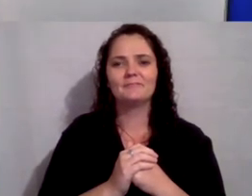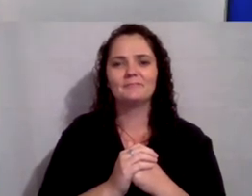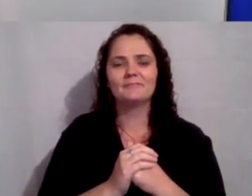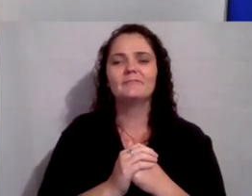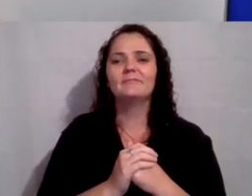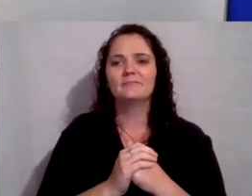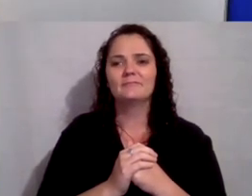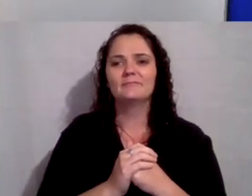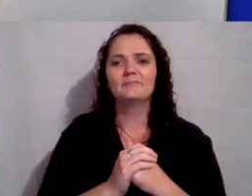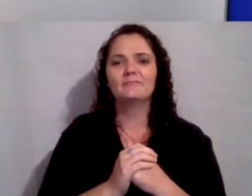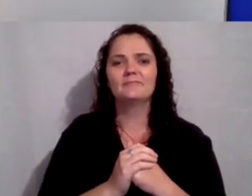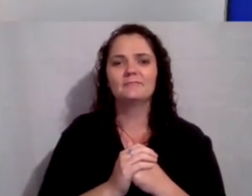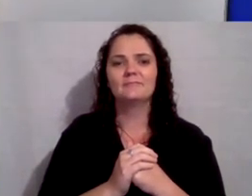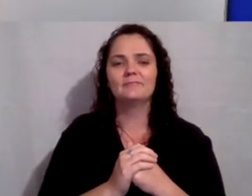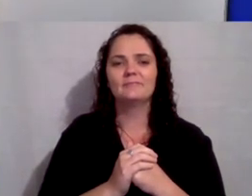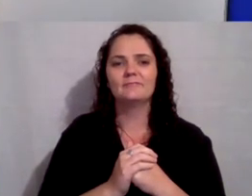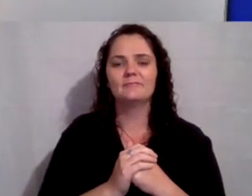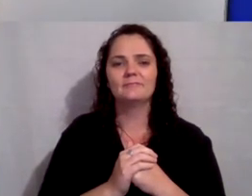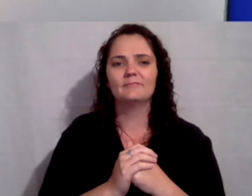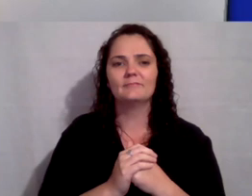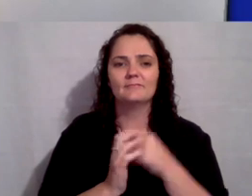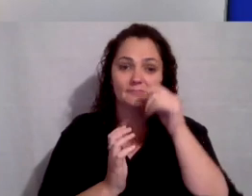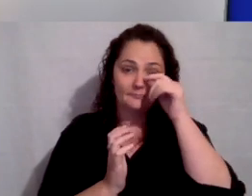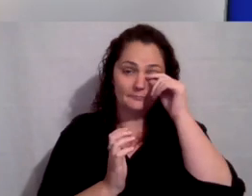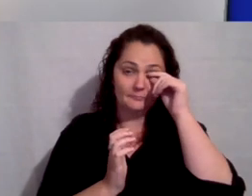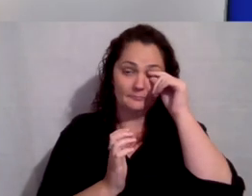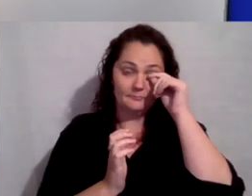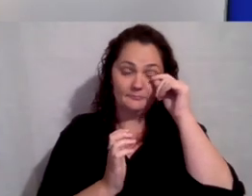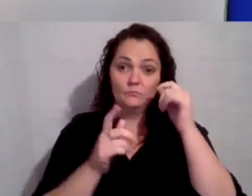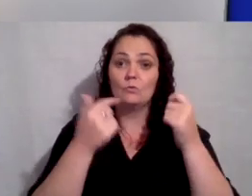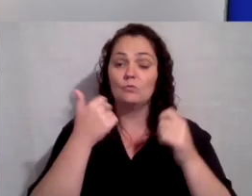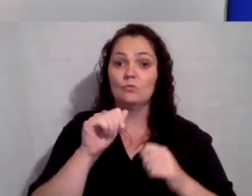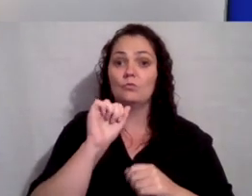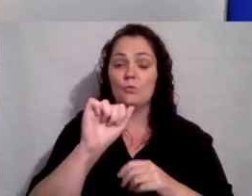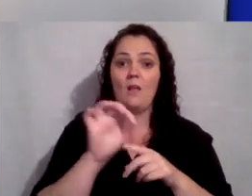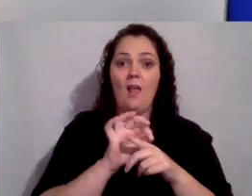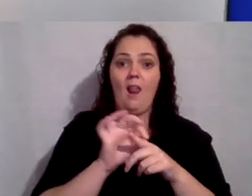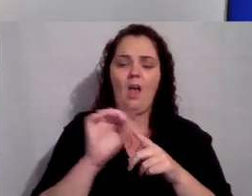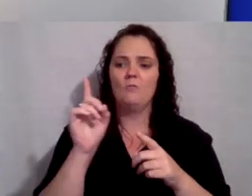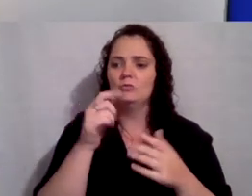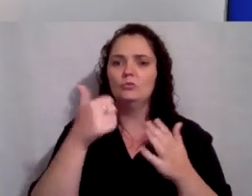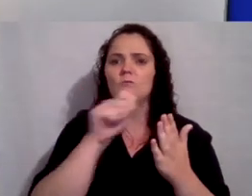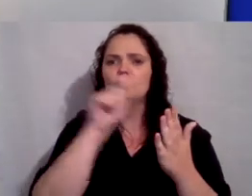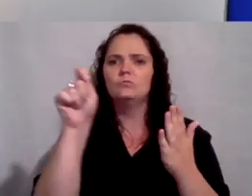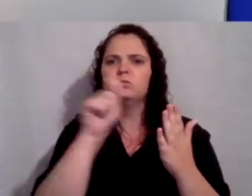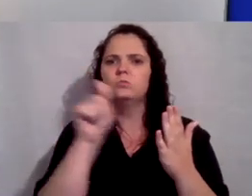So step one is to put your wash of charcoal or graphite down on your sheet of paper. If you're going to put it on your entire sheet of paper, you can